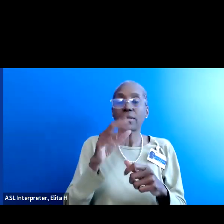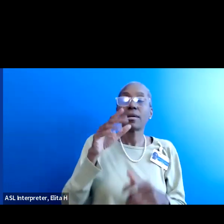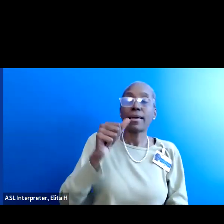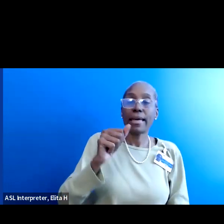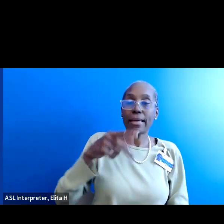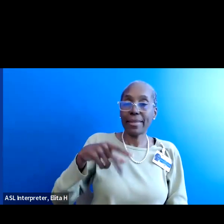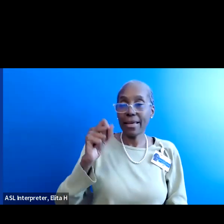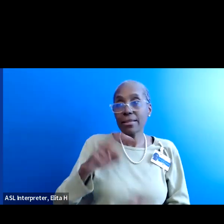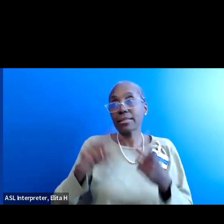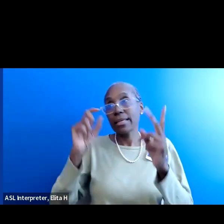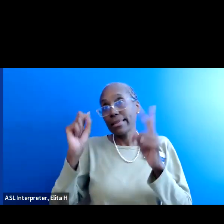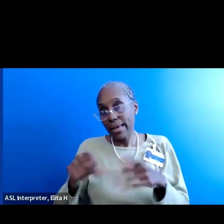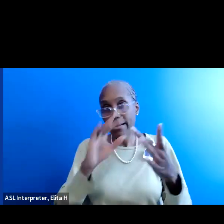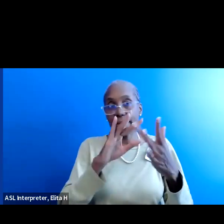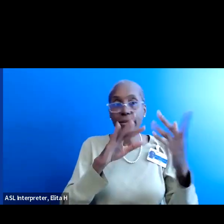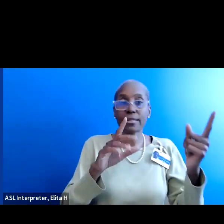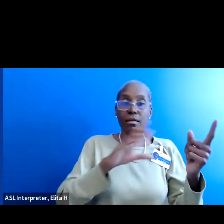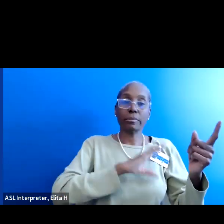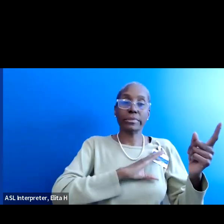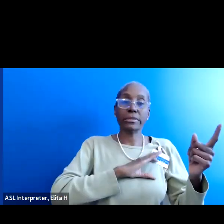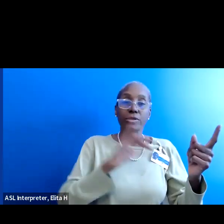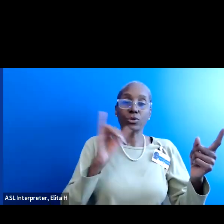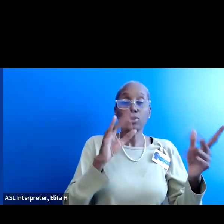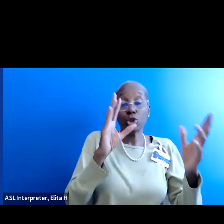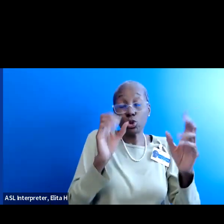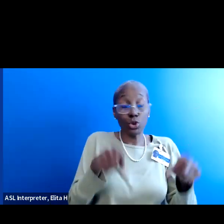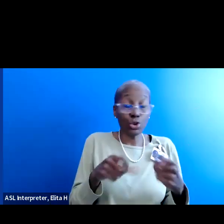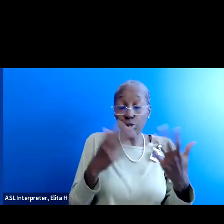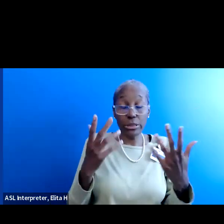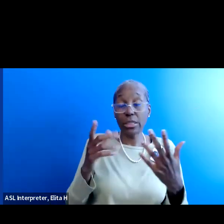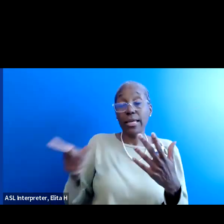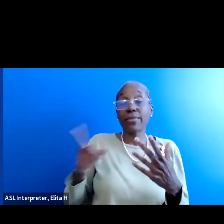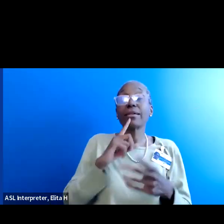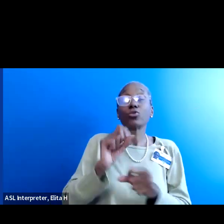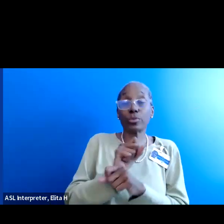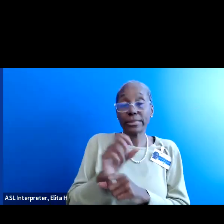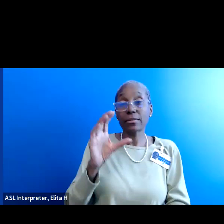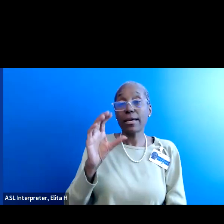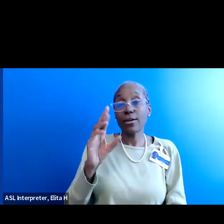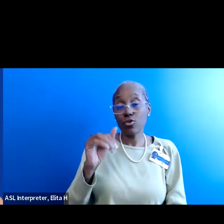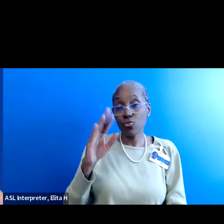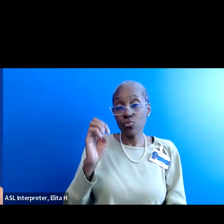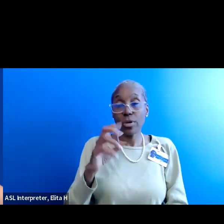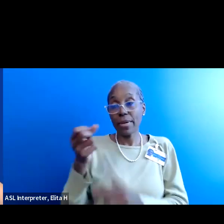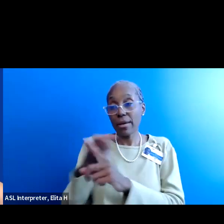And you could also contact local law enforcement because it could be that it's actually a crime if it's abuse or exploitation.